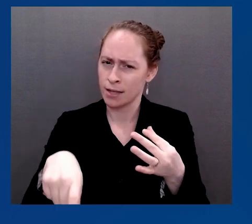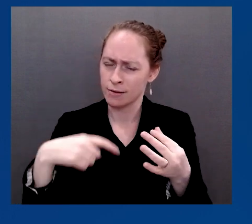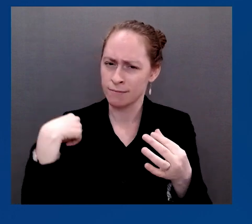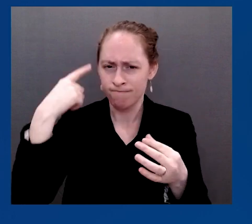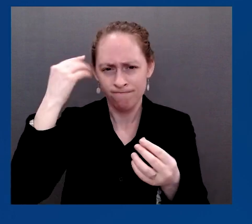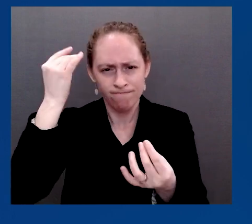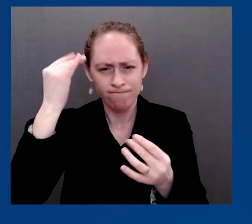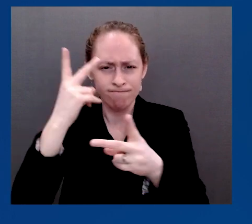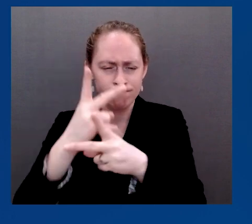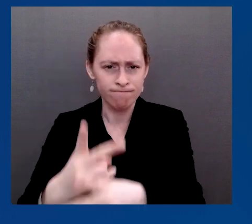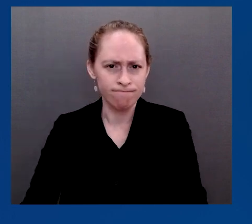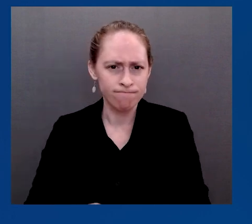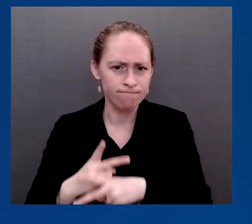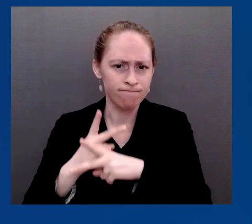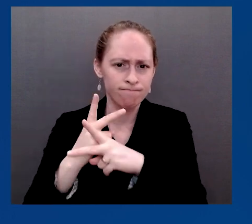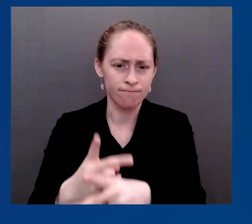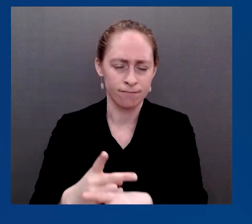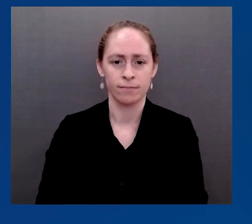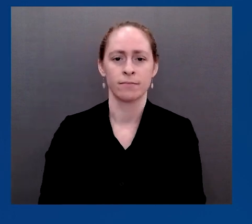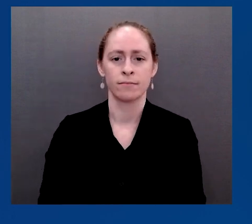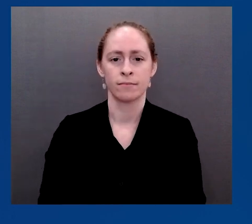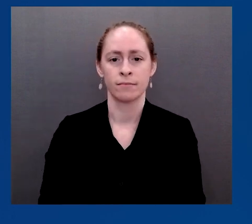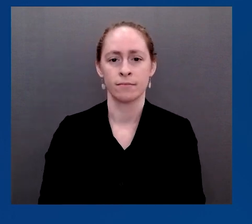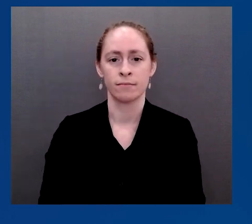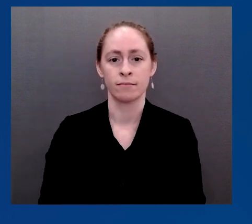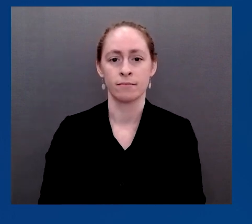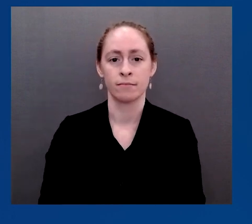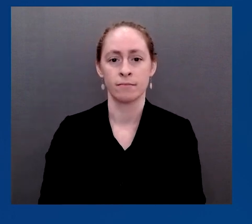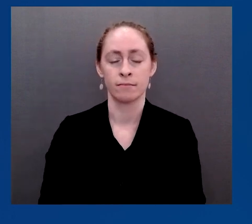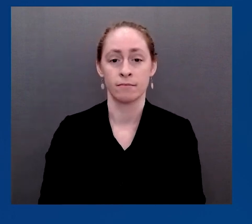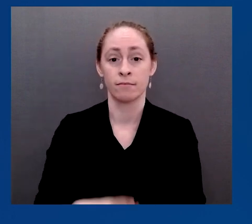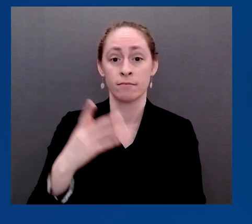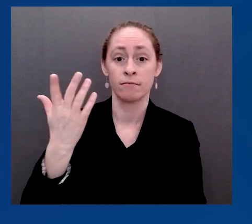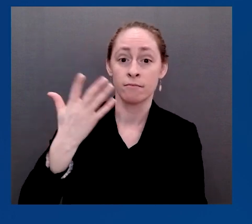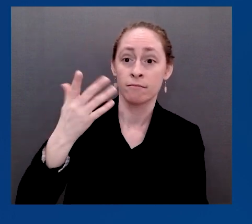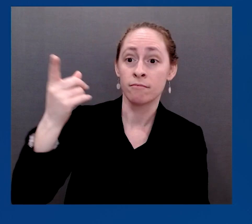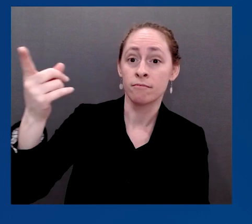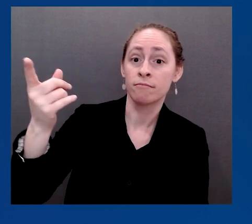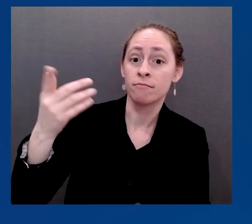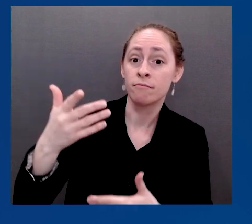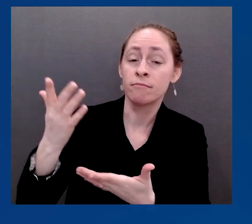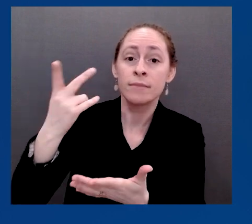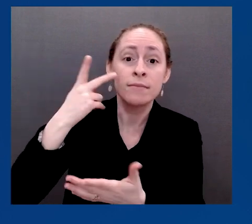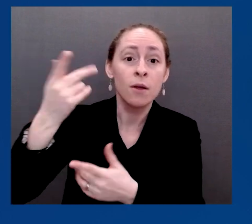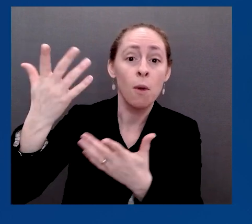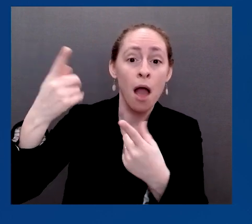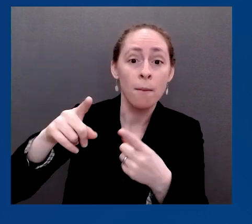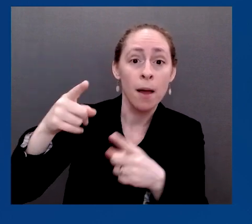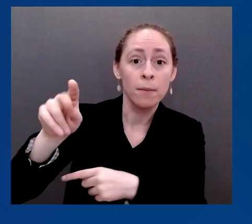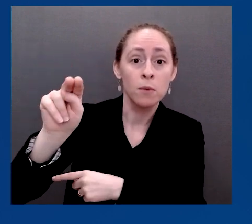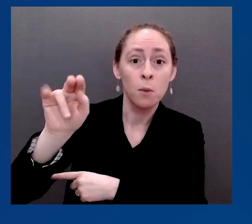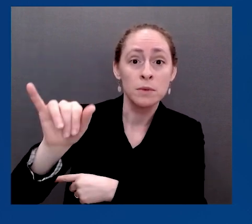We have to make recommendations that are met -- relevant for the public, but also for the public who is immunocompromised and disabled.